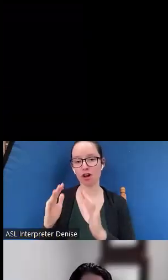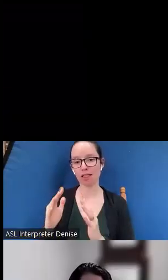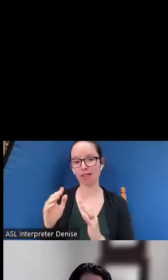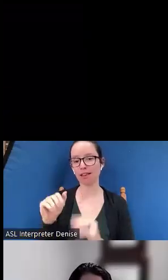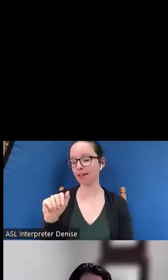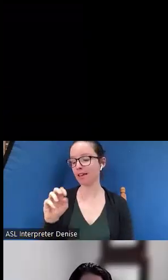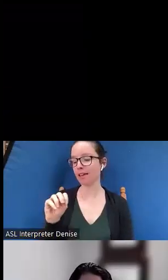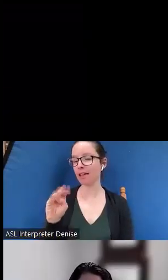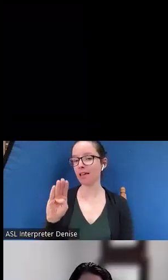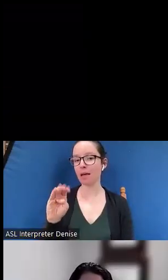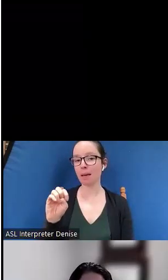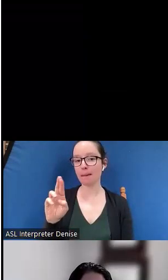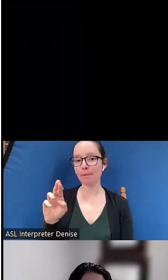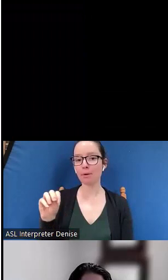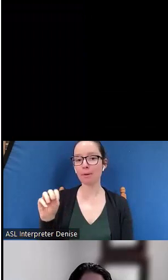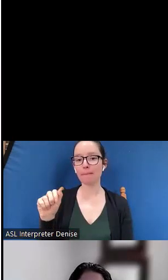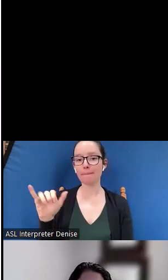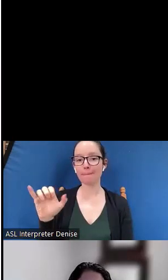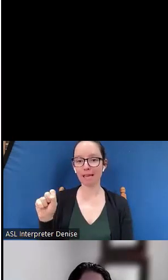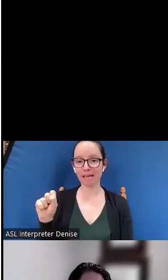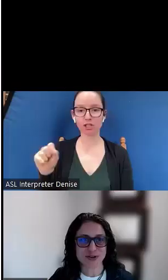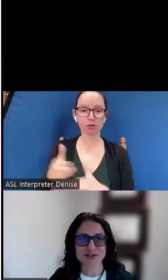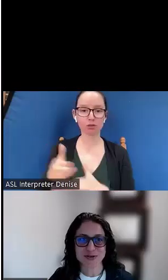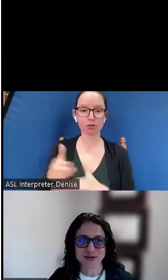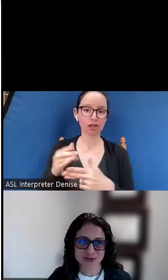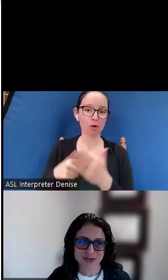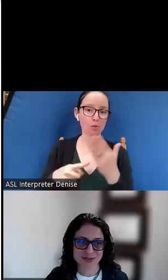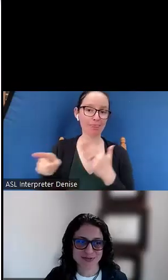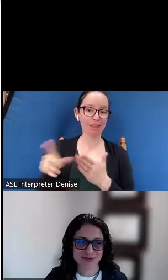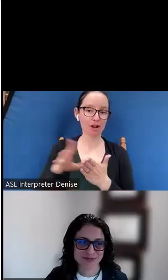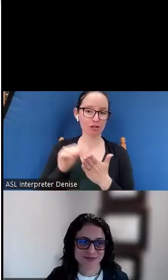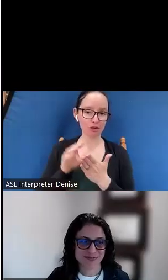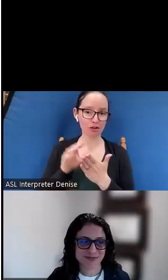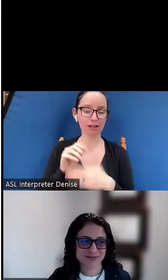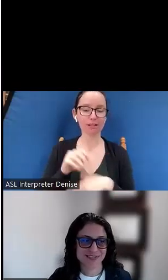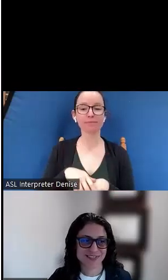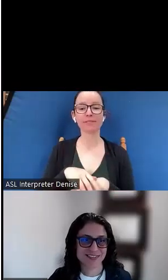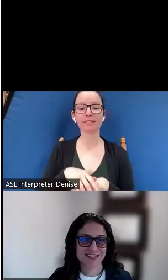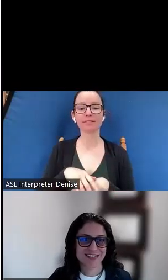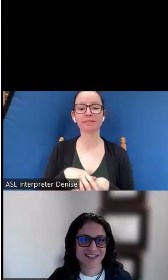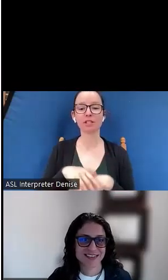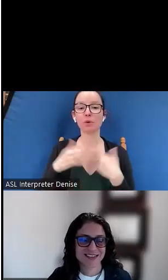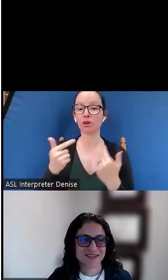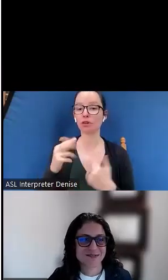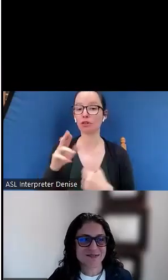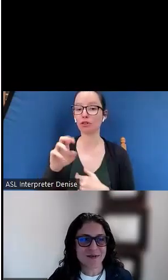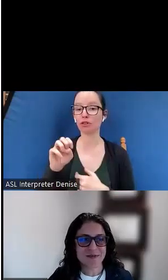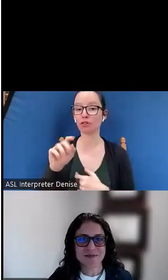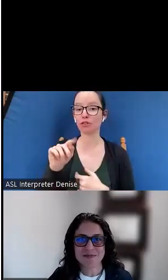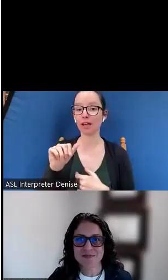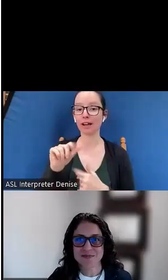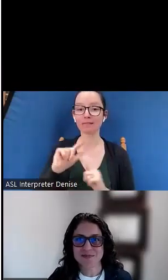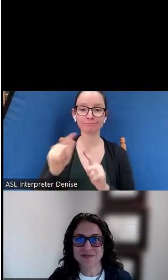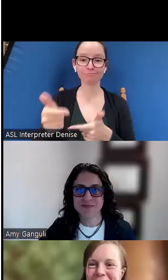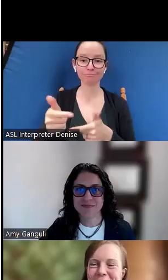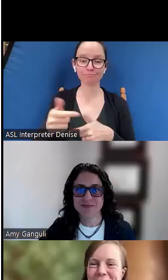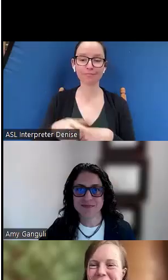And so, Greta and Amber, the virtual floor is yours. Wonderful. Thank you so much.